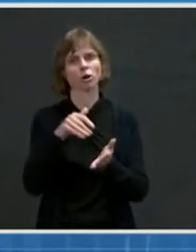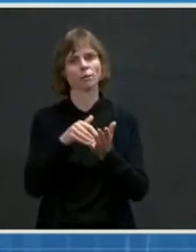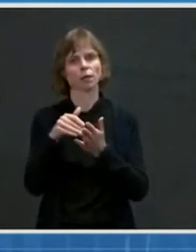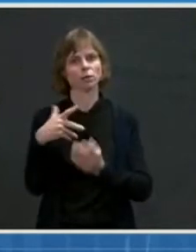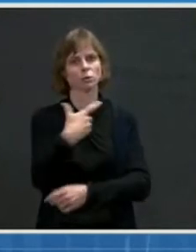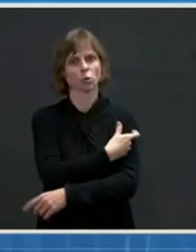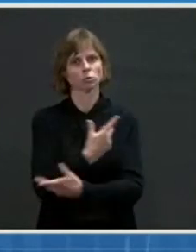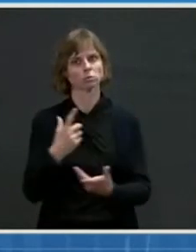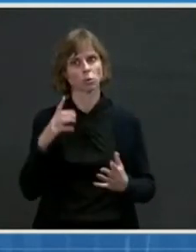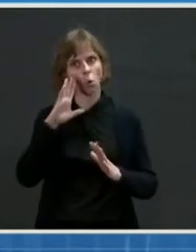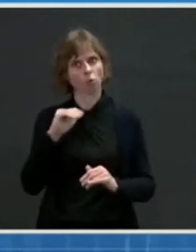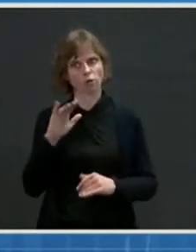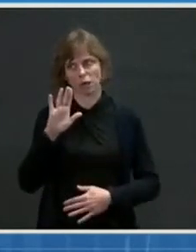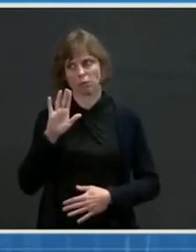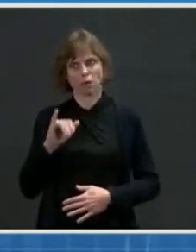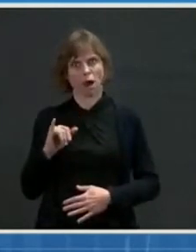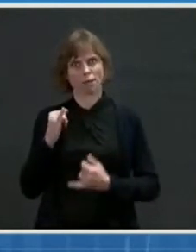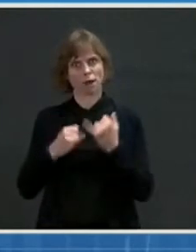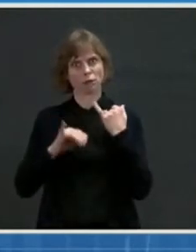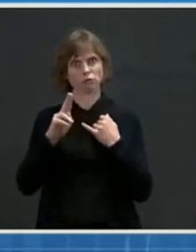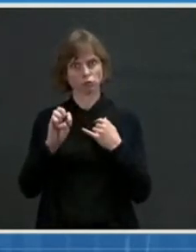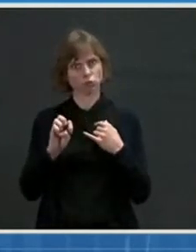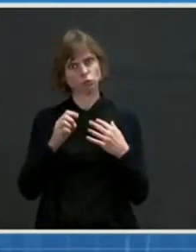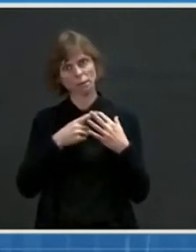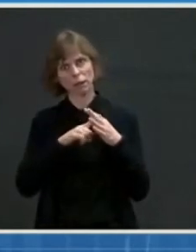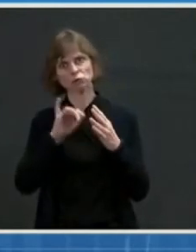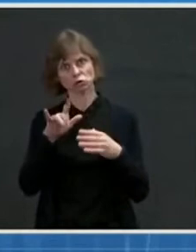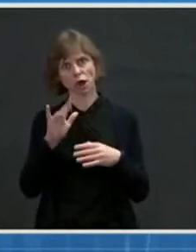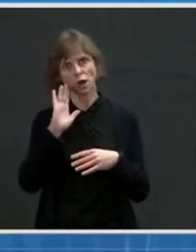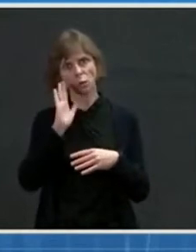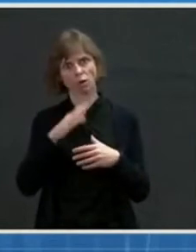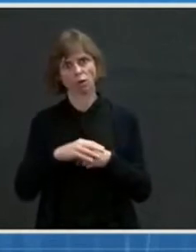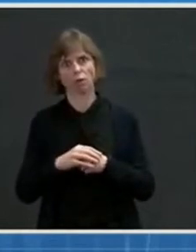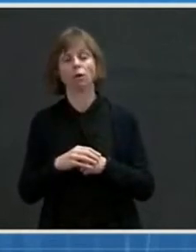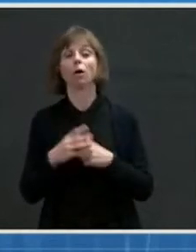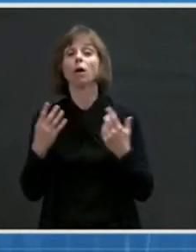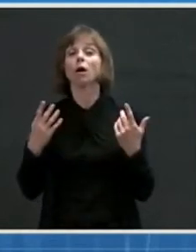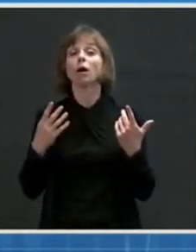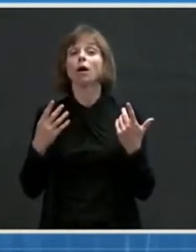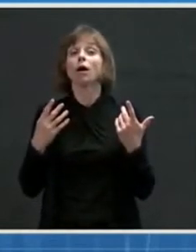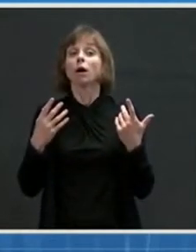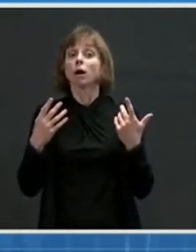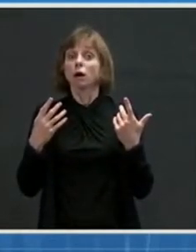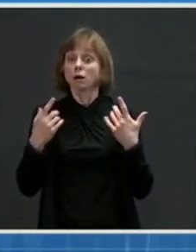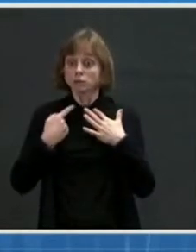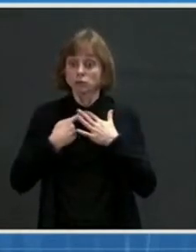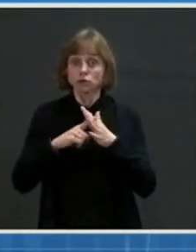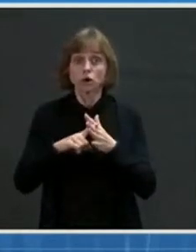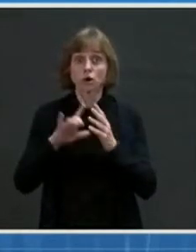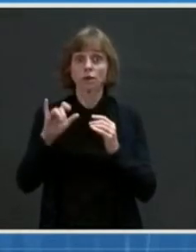THEY HAVE BEEN CONTACTED FOR 100 MILLION DOSES, WHICH WE WILL HOPEFULLY GET BY THE END